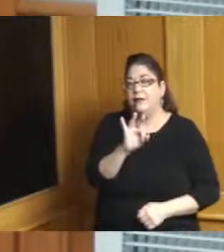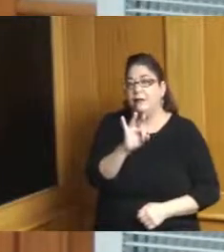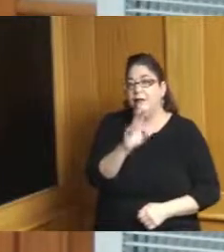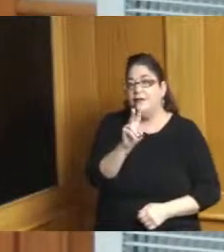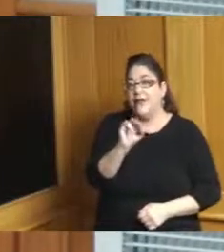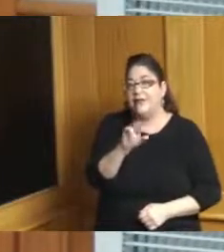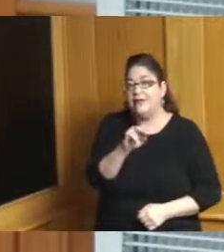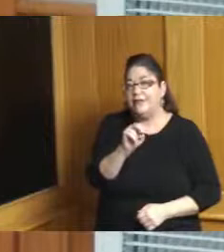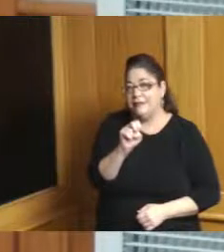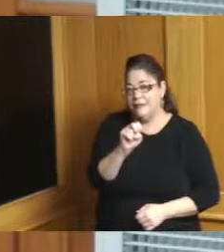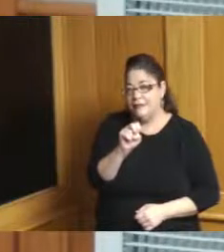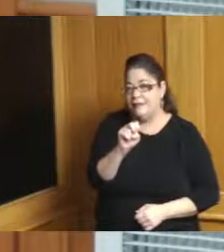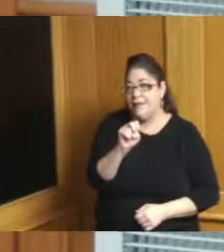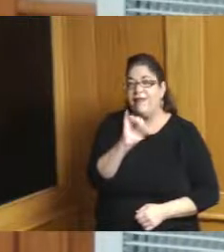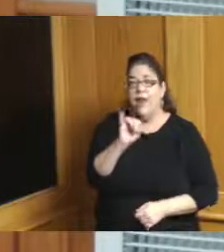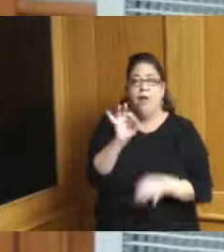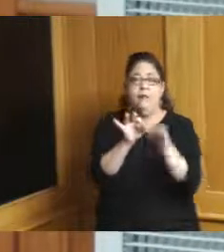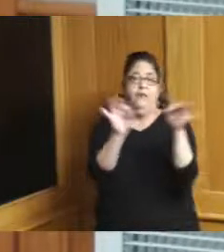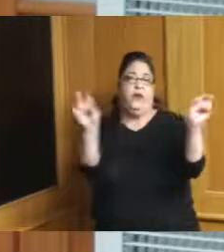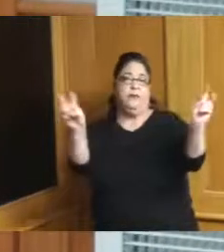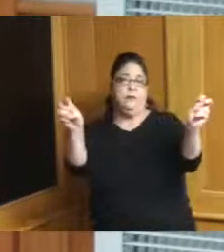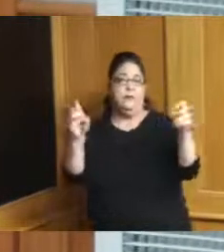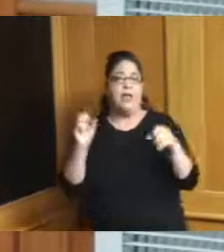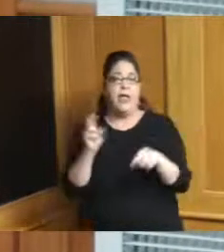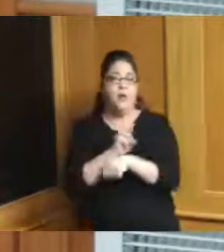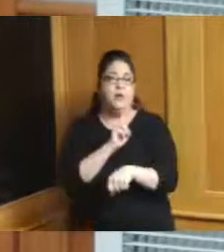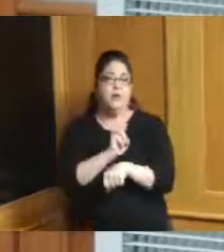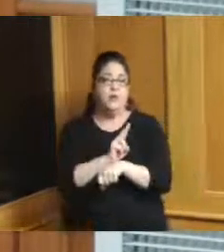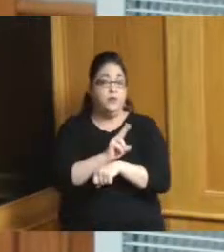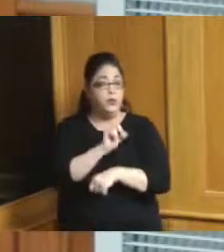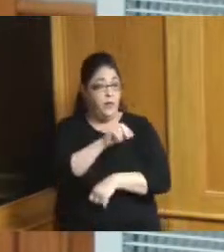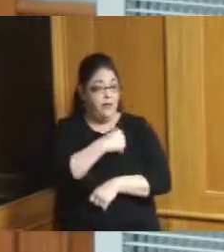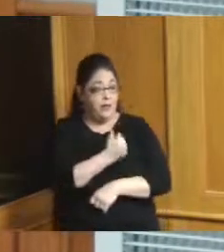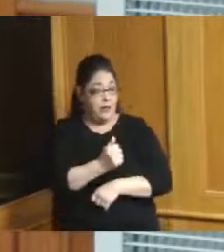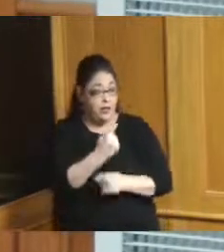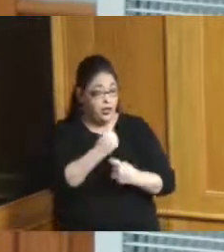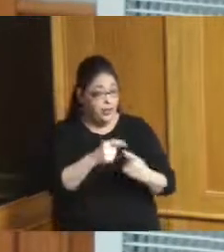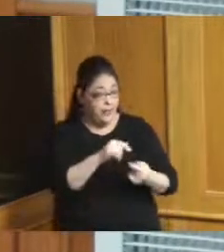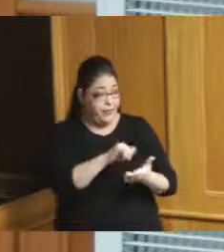where to go for that information or do they have it now we we are happy to we've created so many